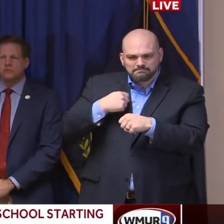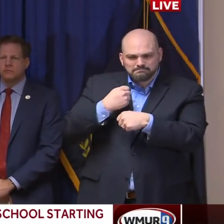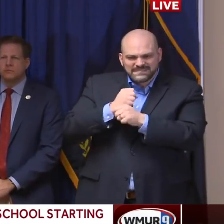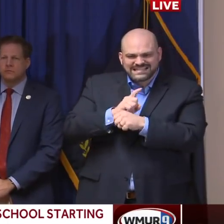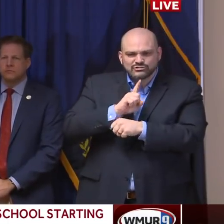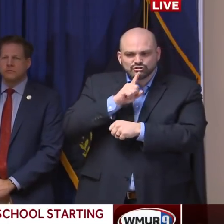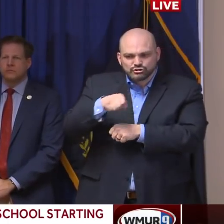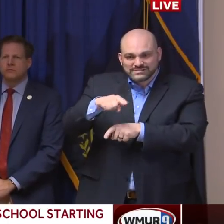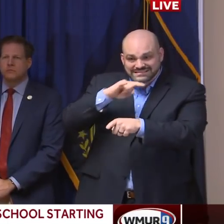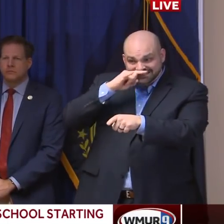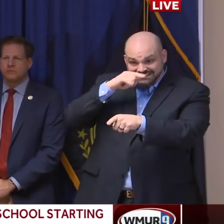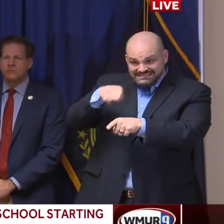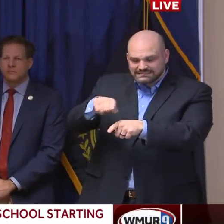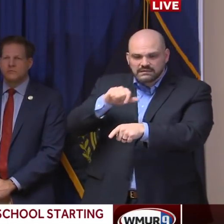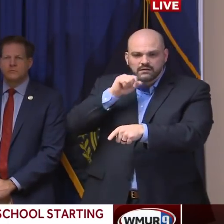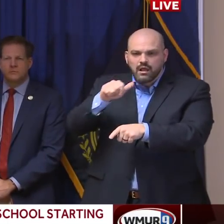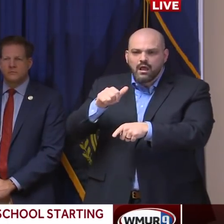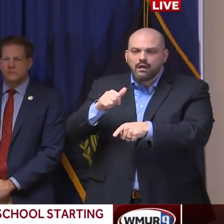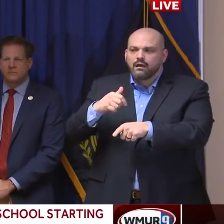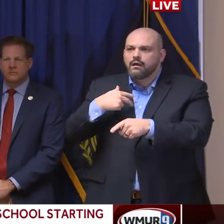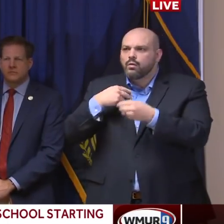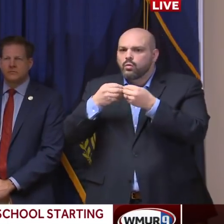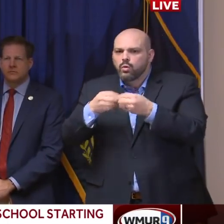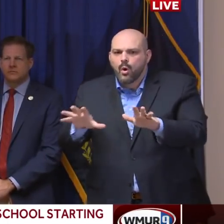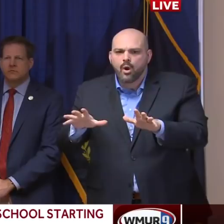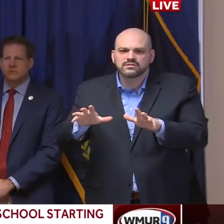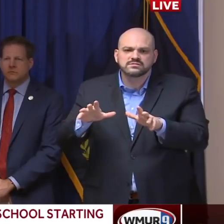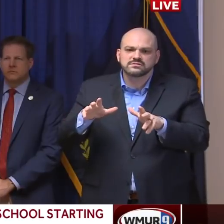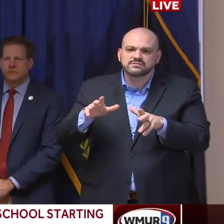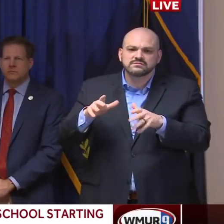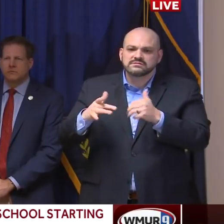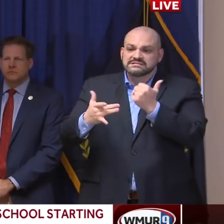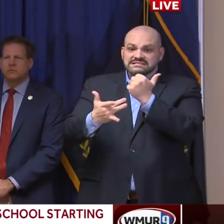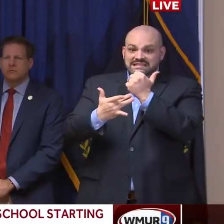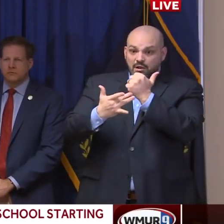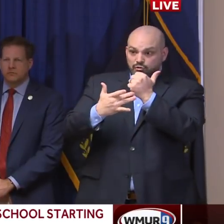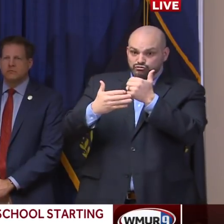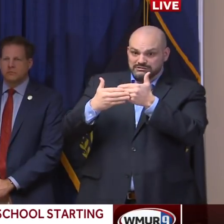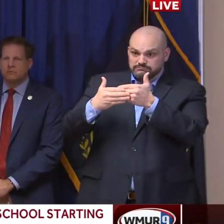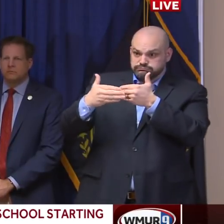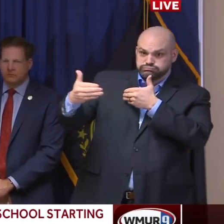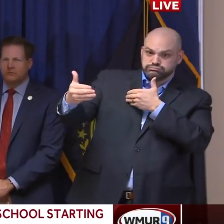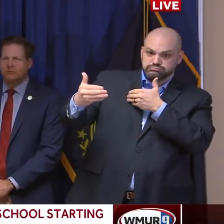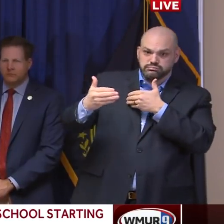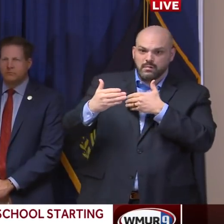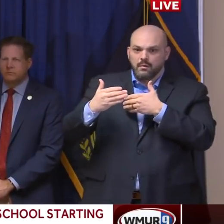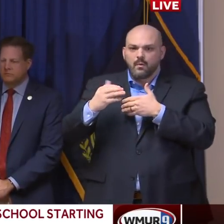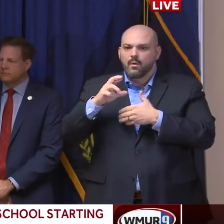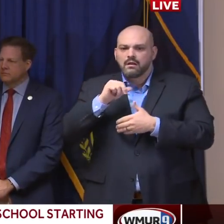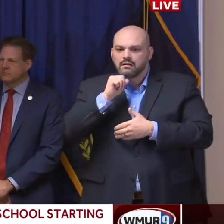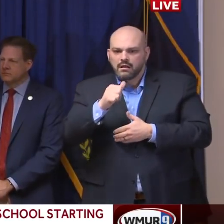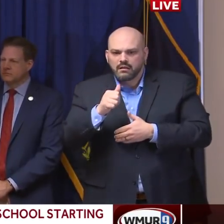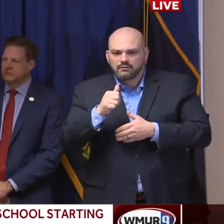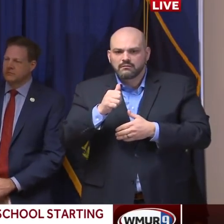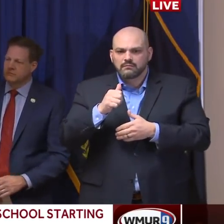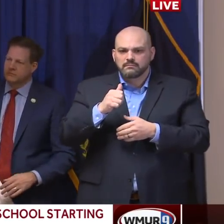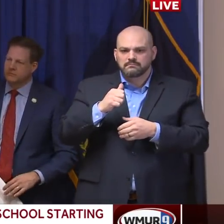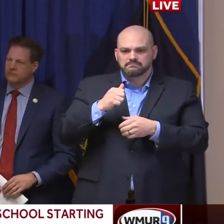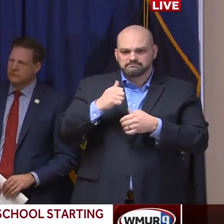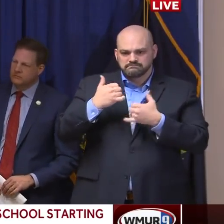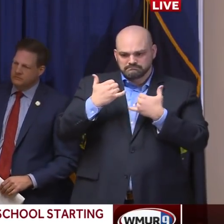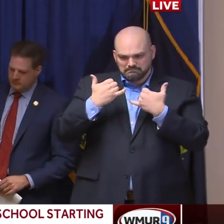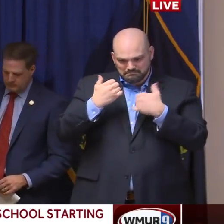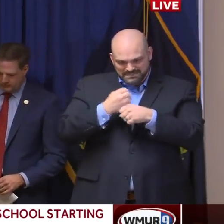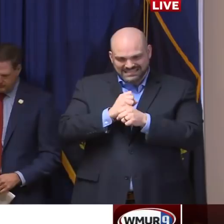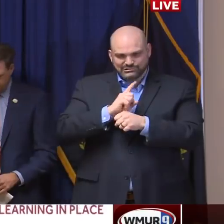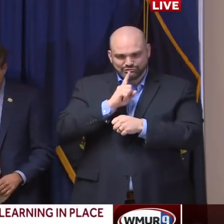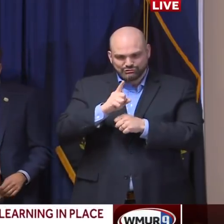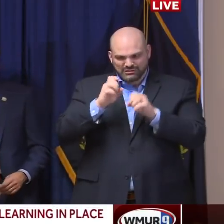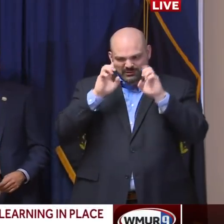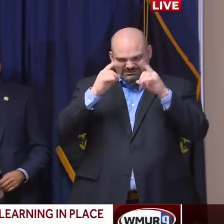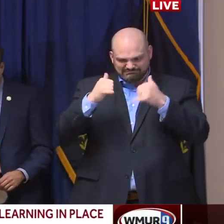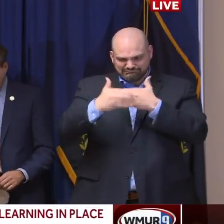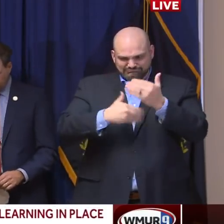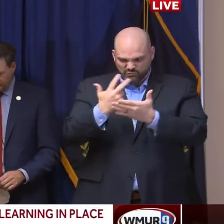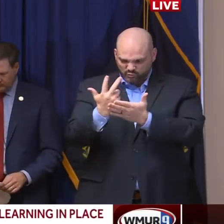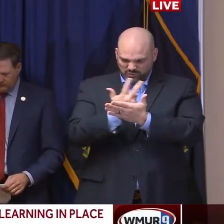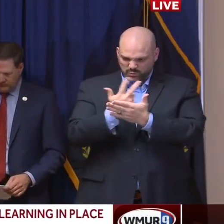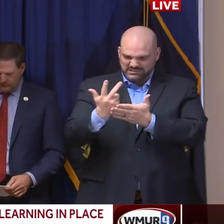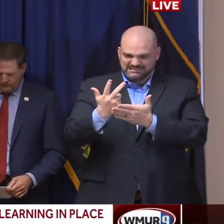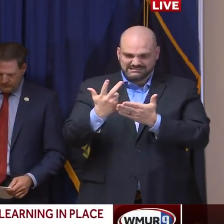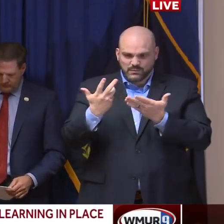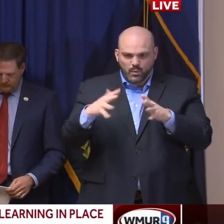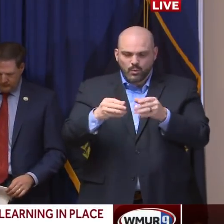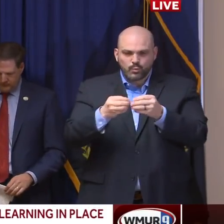CAN DO IT, AND WHAT WE CAN DO TO MAKE SURE THEY ARE NOT LOST IN THIS DIGITAL DIVIDE OR NOT, BUT THAT THEY DO NOT LOSE MORE THAN THREE WEEKS?